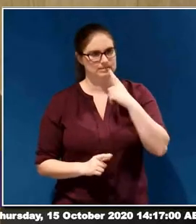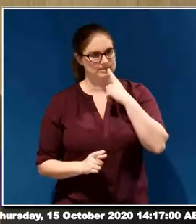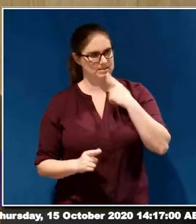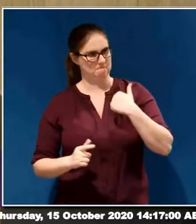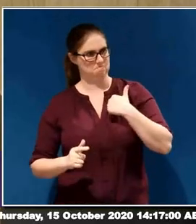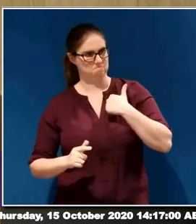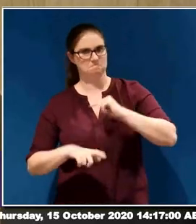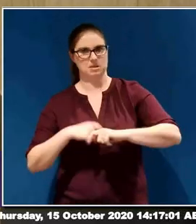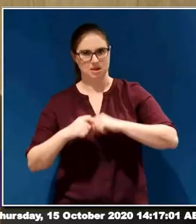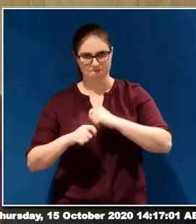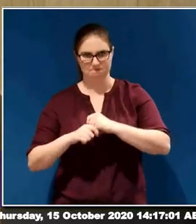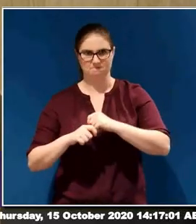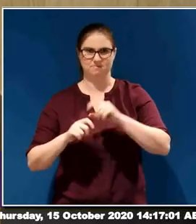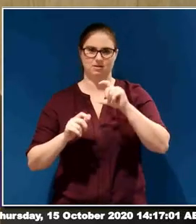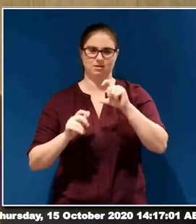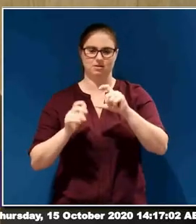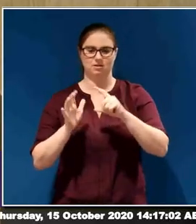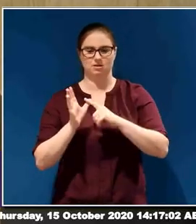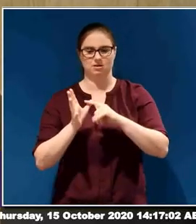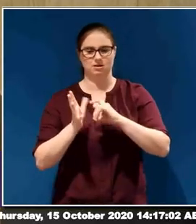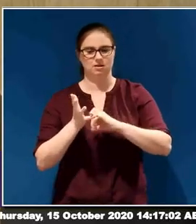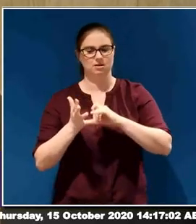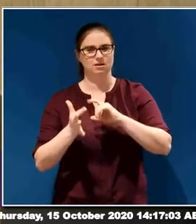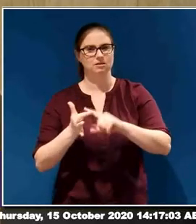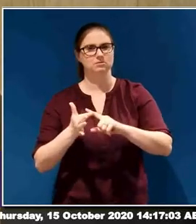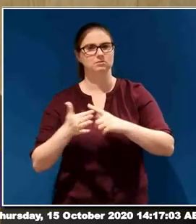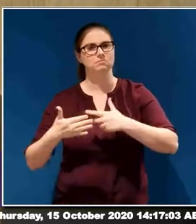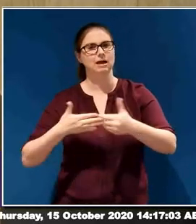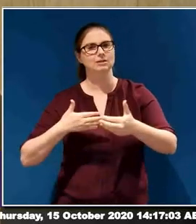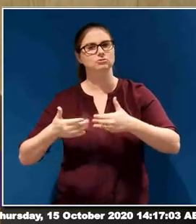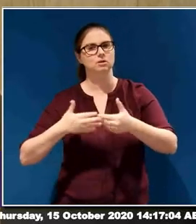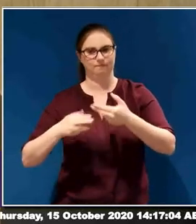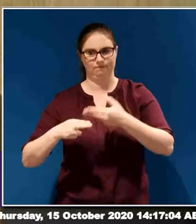I would usually not receive anything further from the school, I would have to